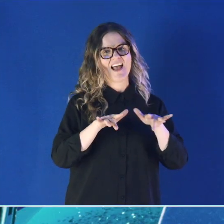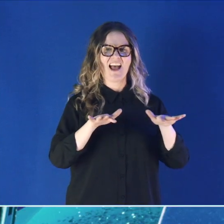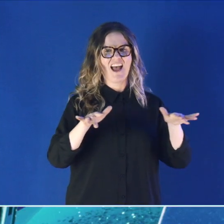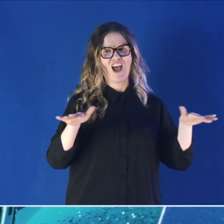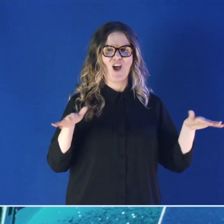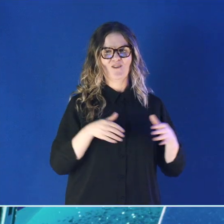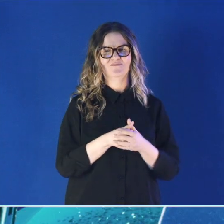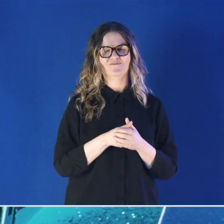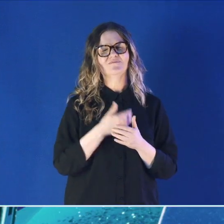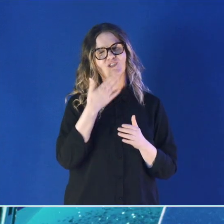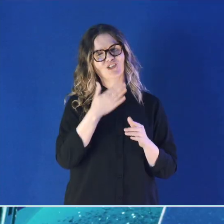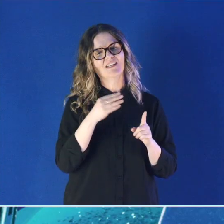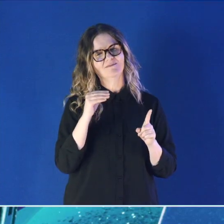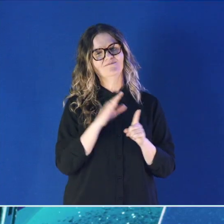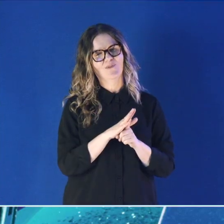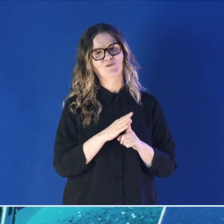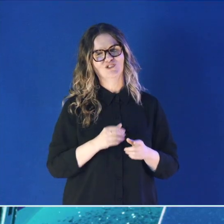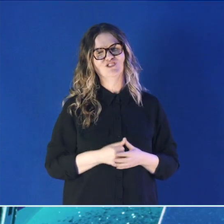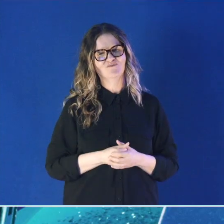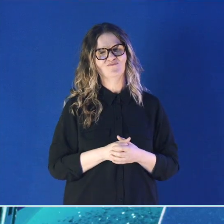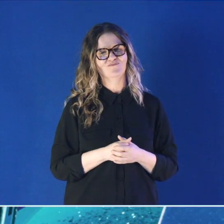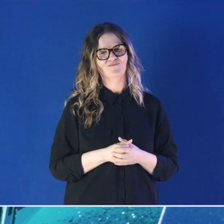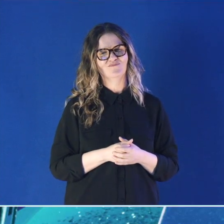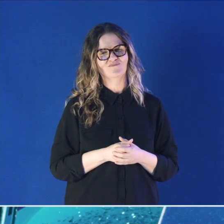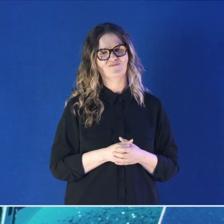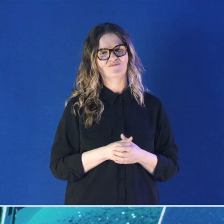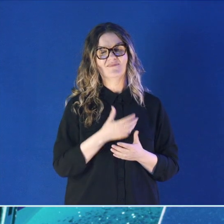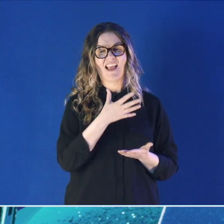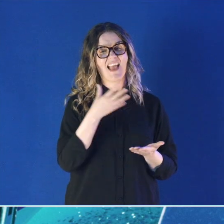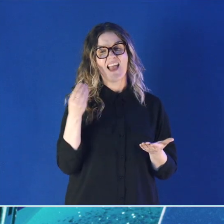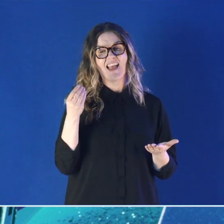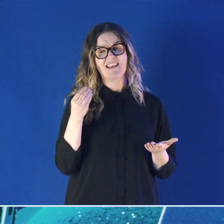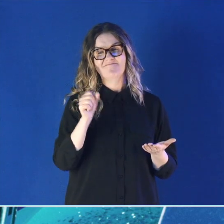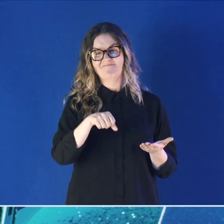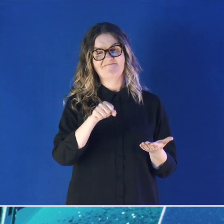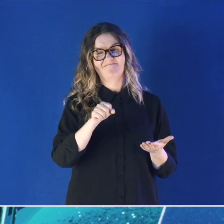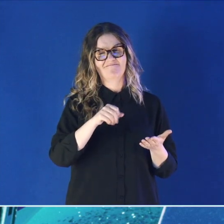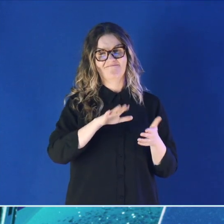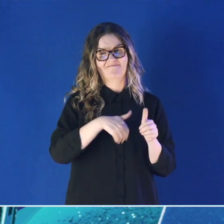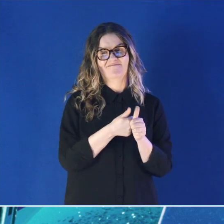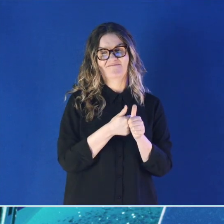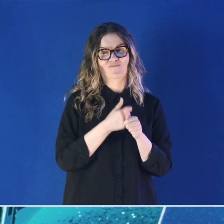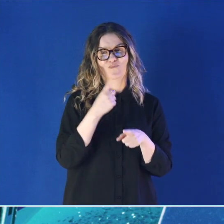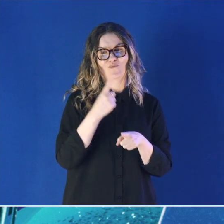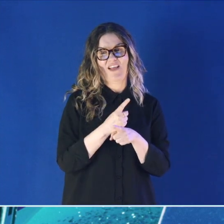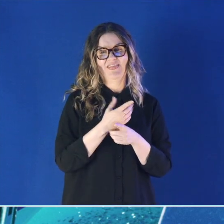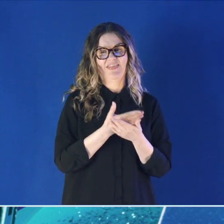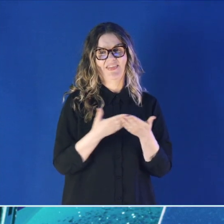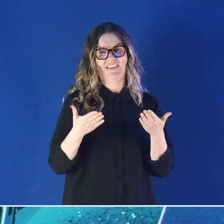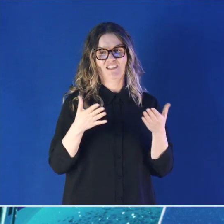But it, more importantly, is the right thing to do is the focus we've had from day one.